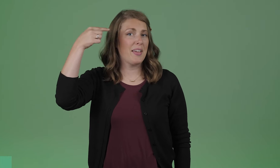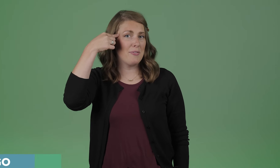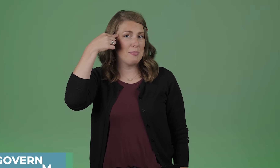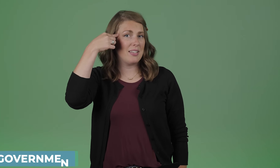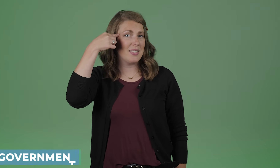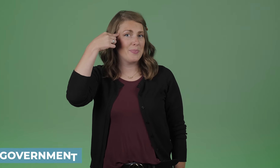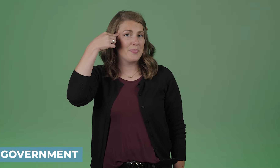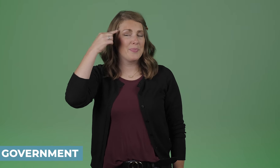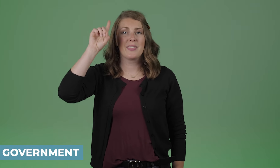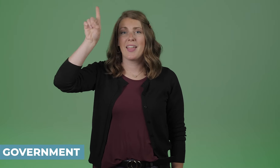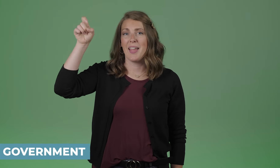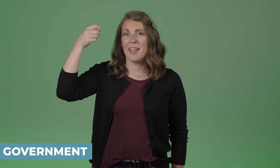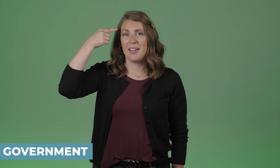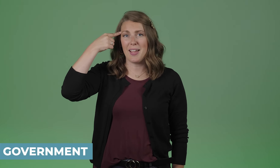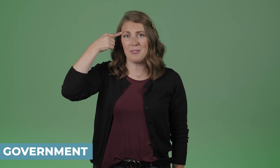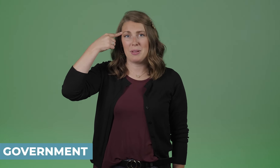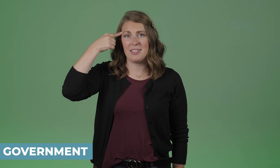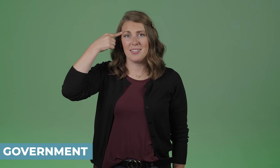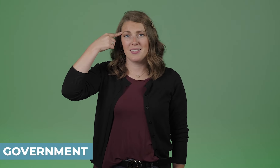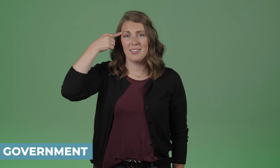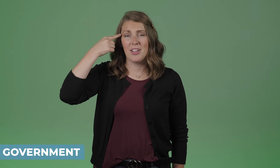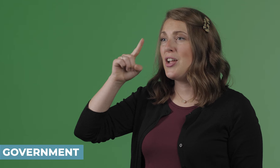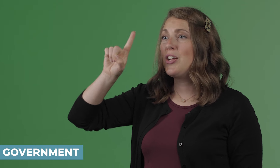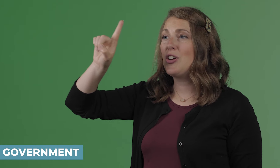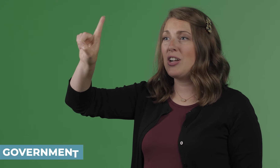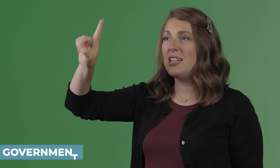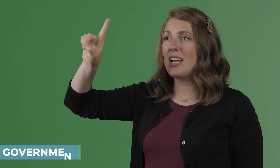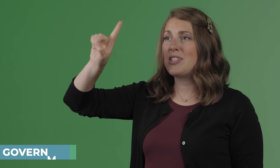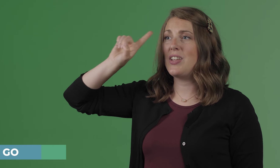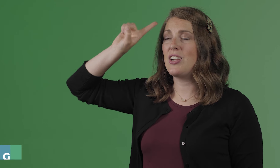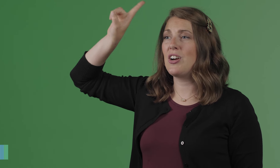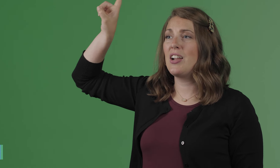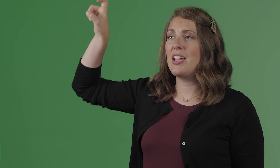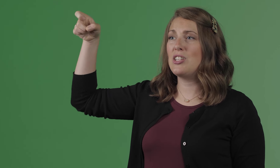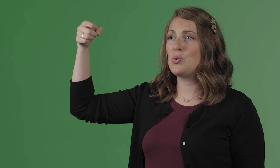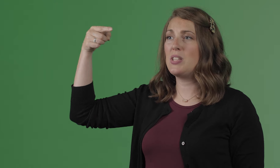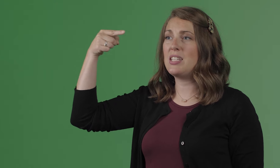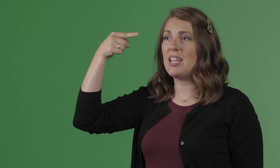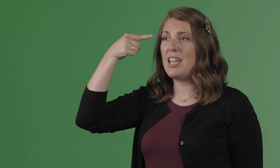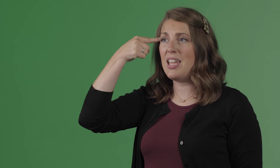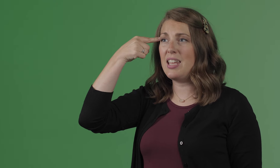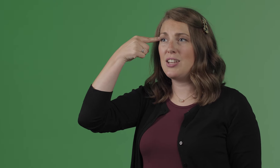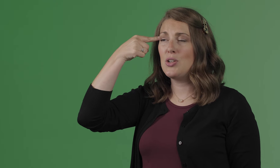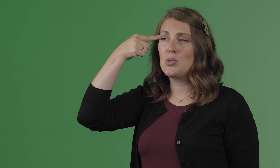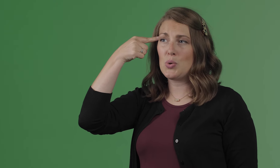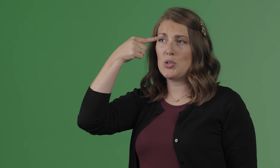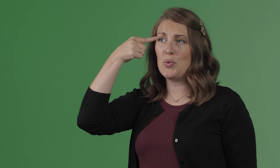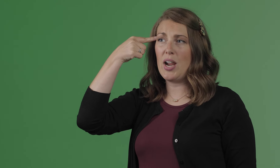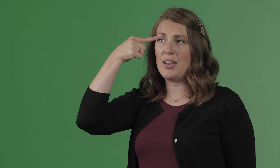GOVERNMENT GOVERNMENT Your index finger is twisting in towards your forehead.